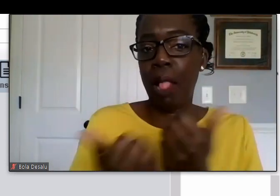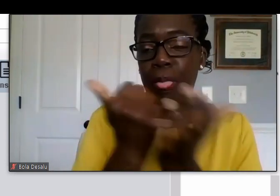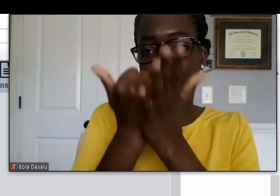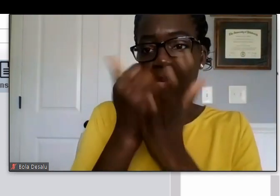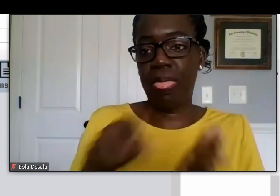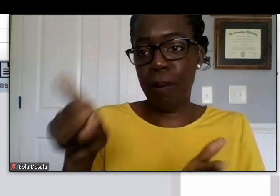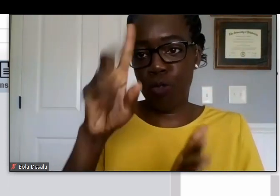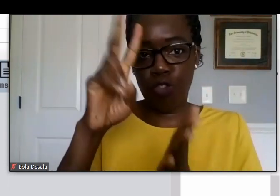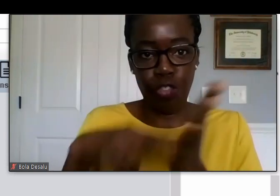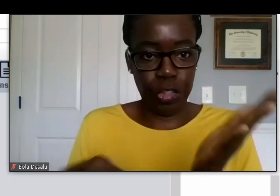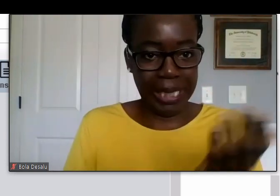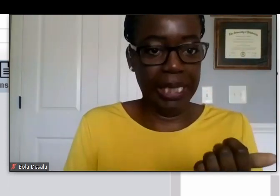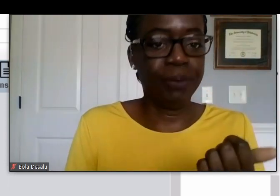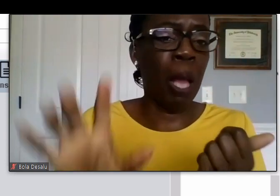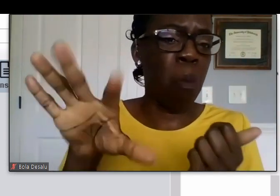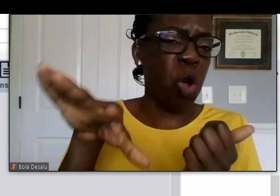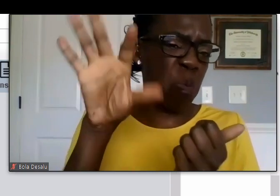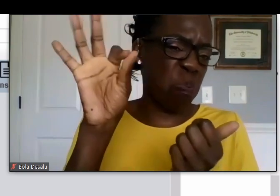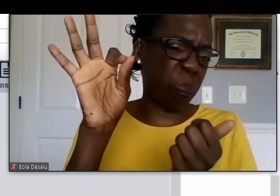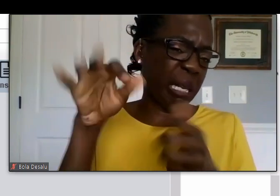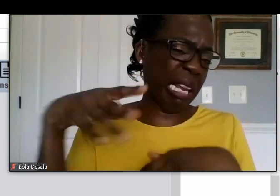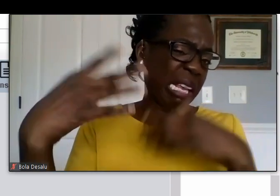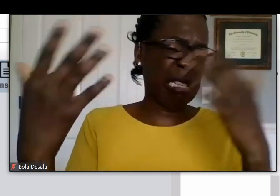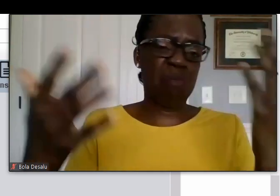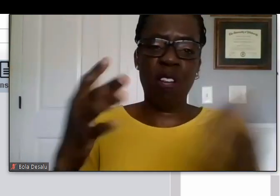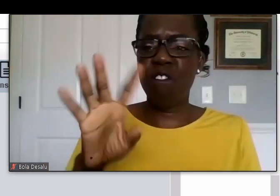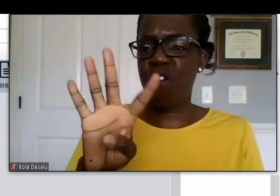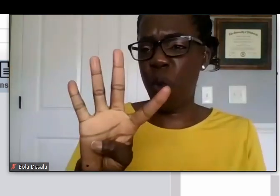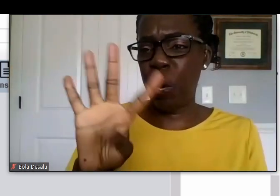and that helps them be able to read the material better